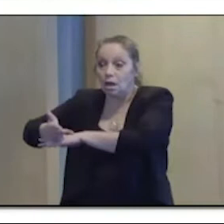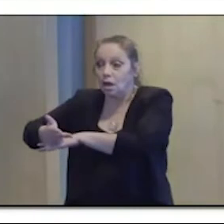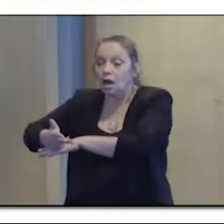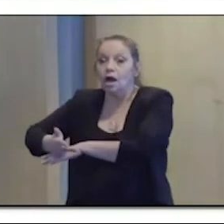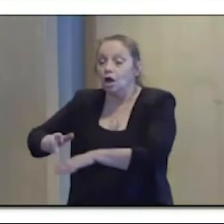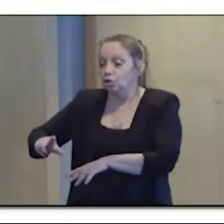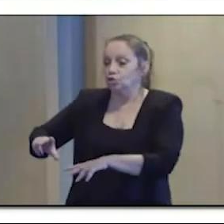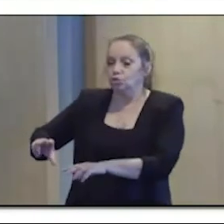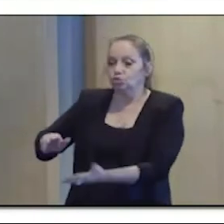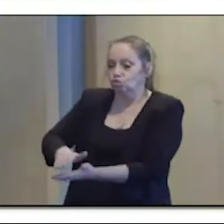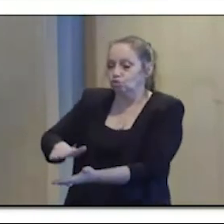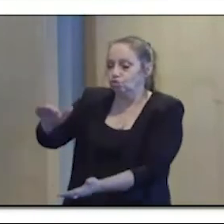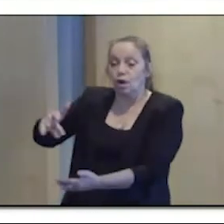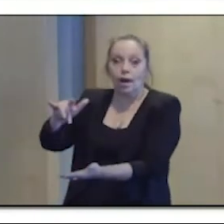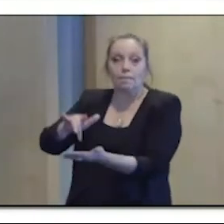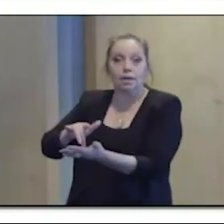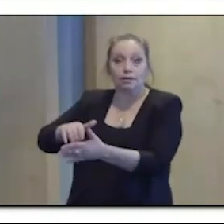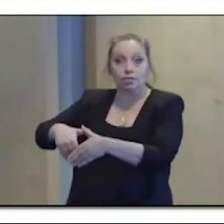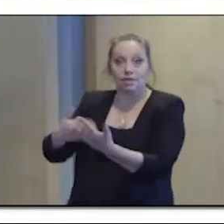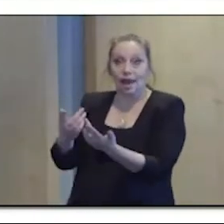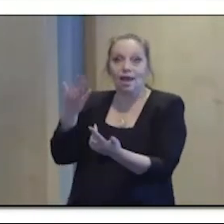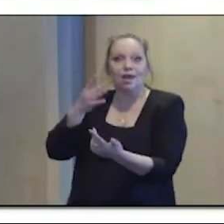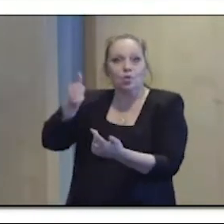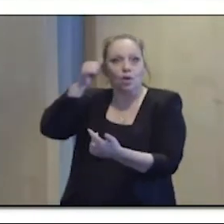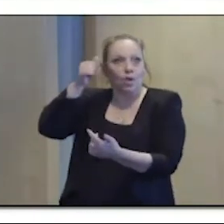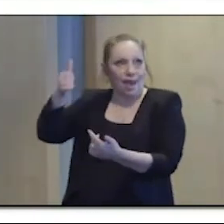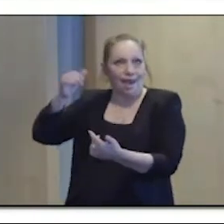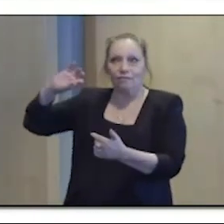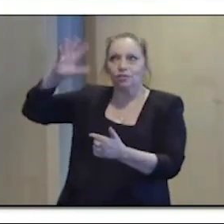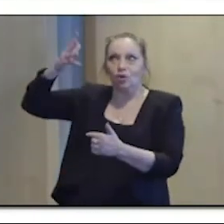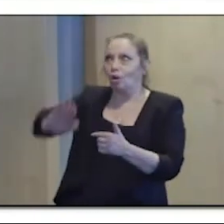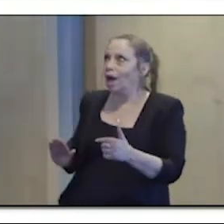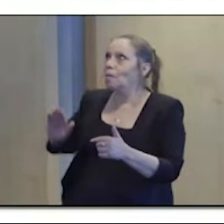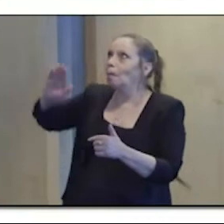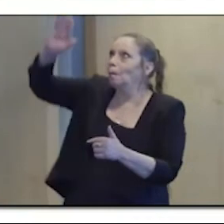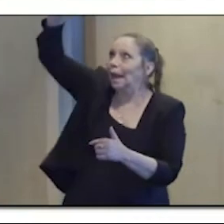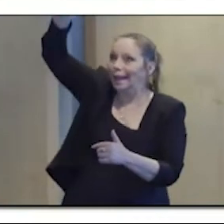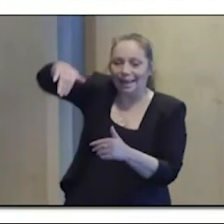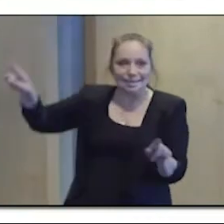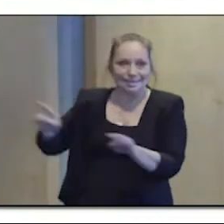of the day which is exactly when we have that big peak in solar that we want to do something with.